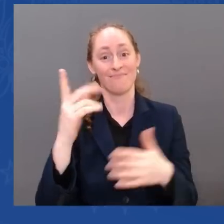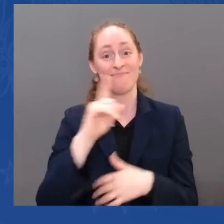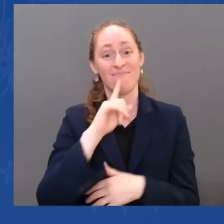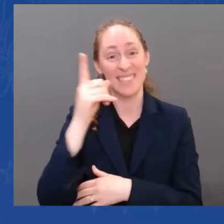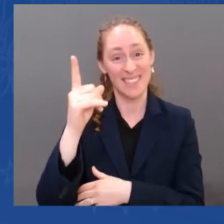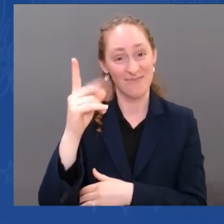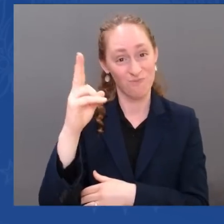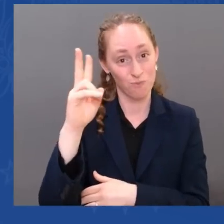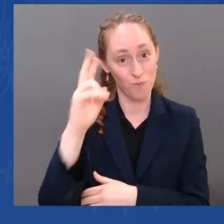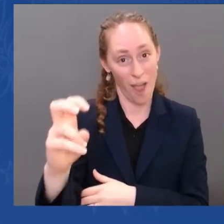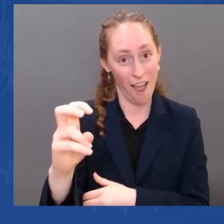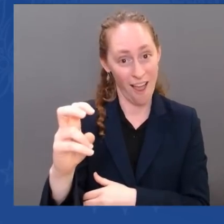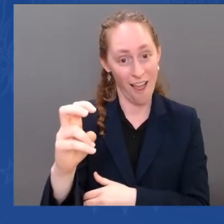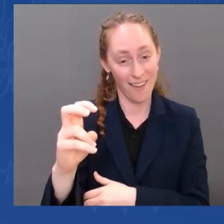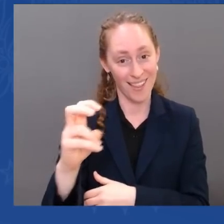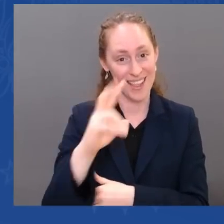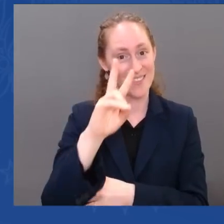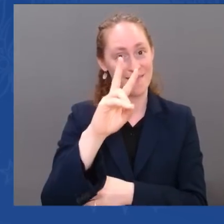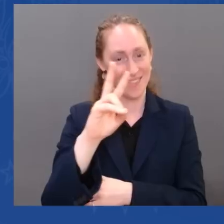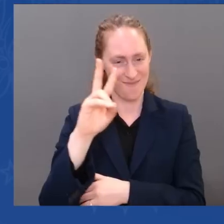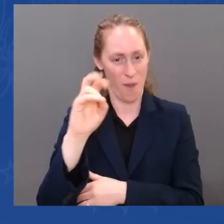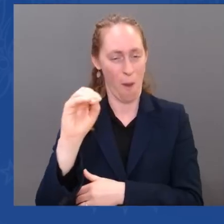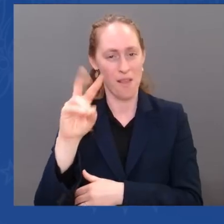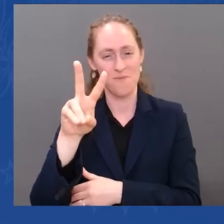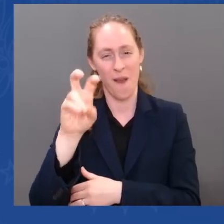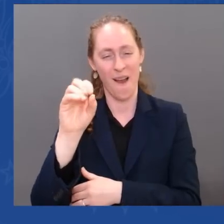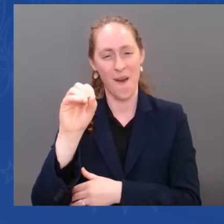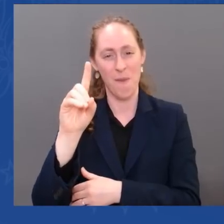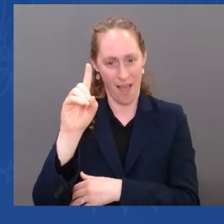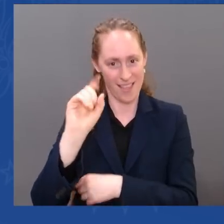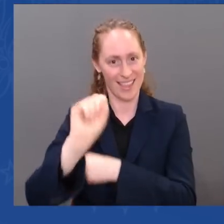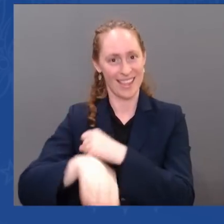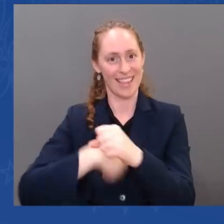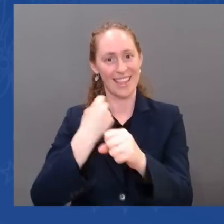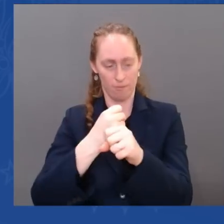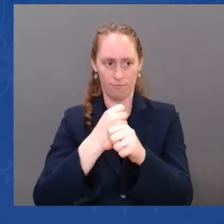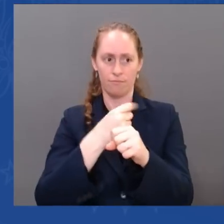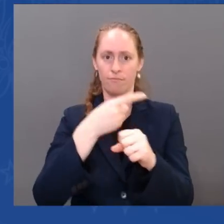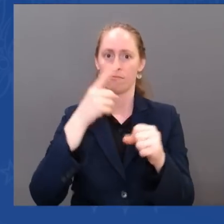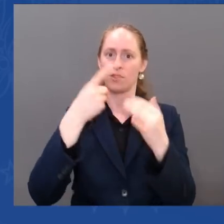In the year of the centennial of the Greek Orthodox Archdiocese of America,